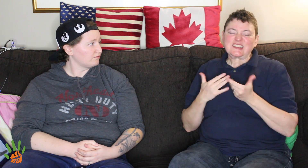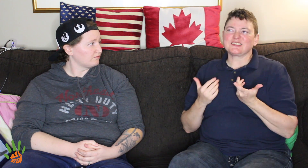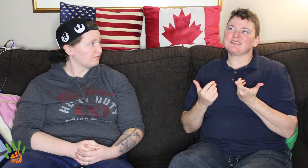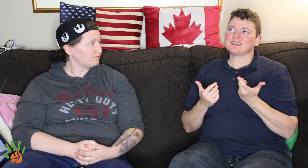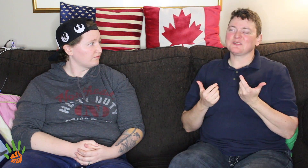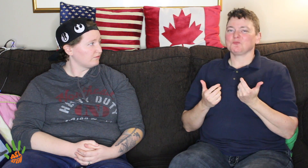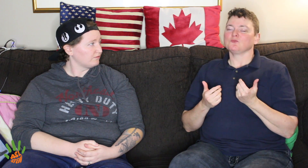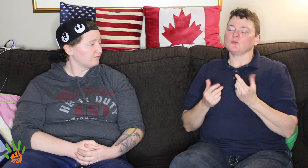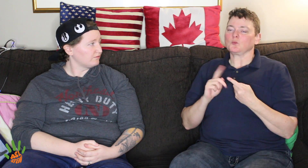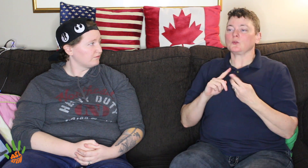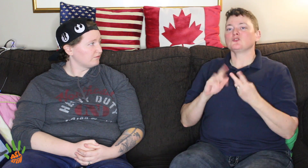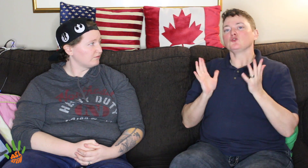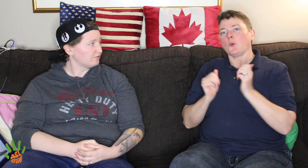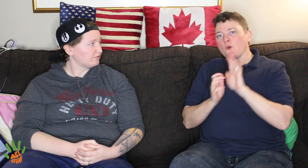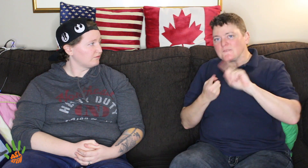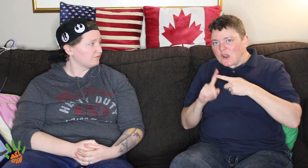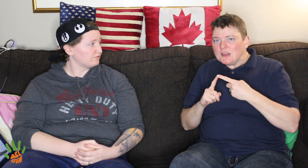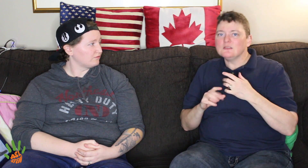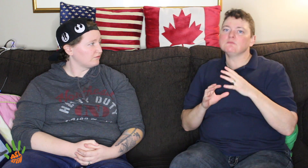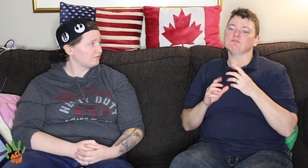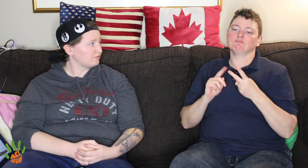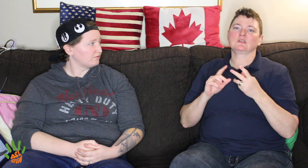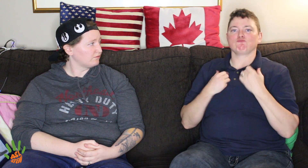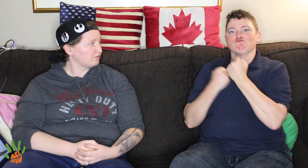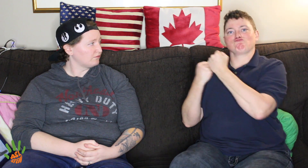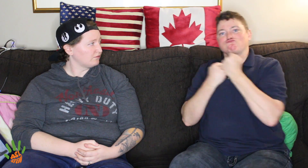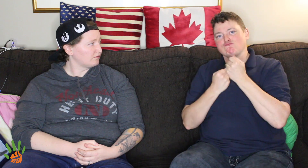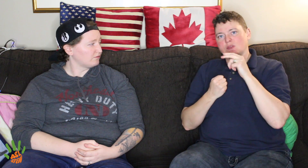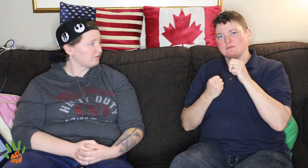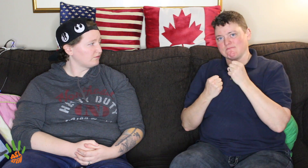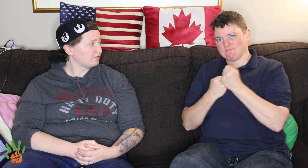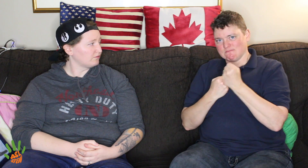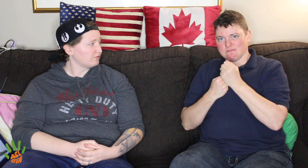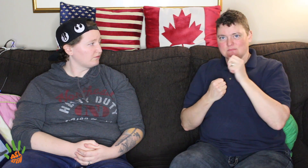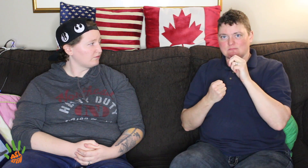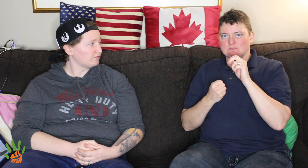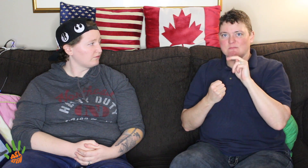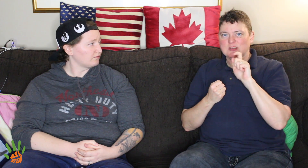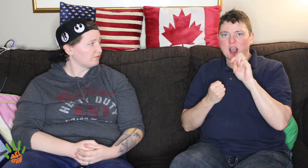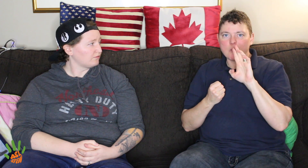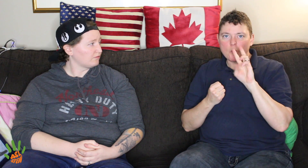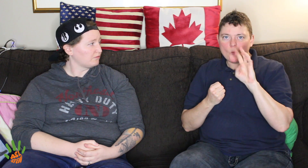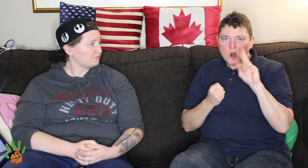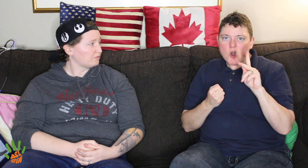It's not going to be easy. But talk to your friends. Try and get support where you can,